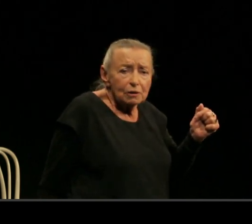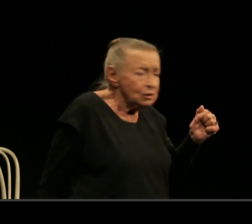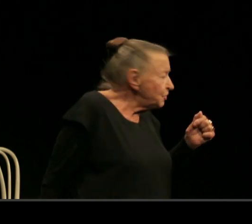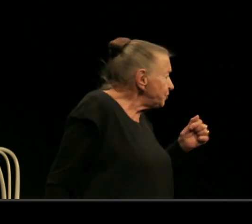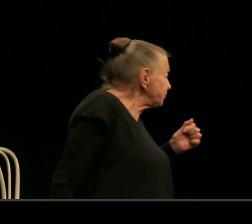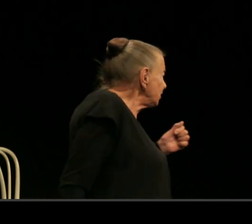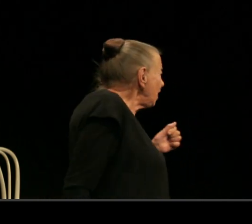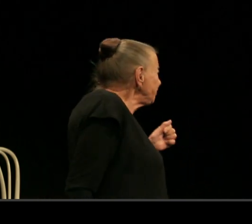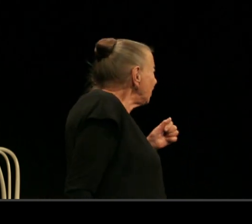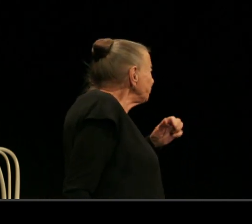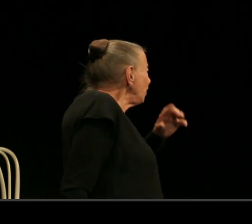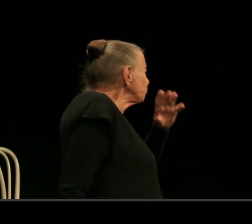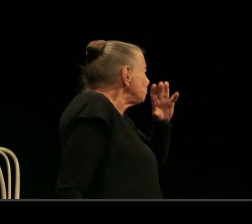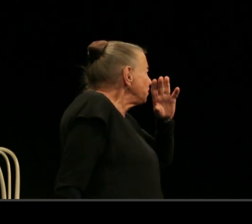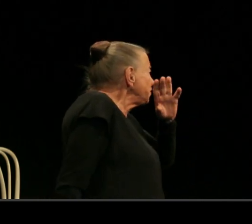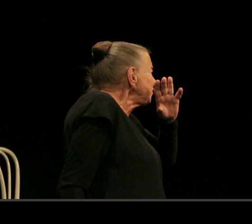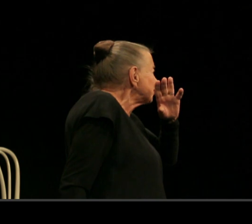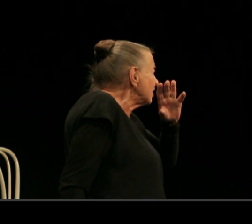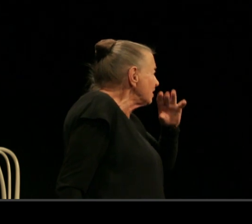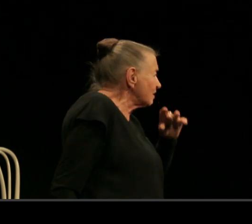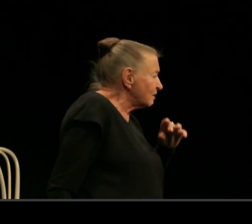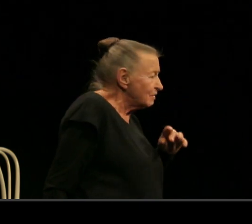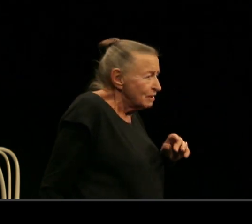"The traitor! Hang him for a bough!"